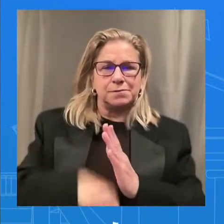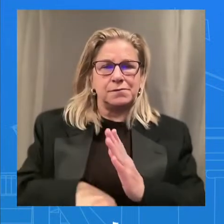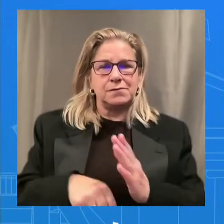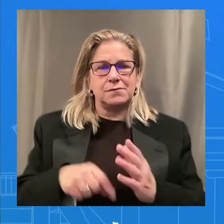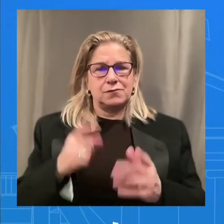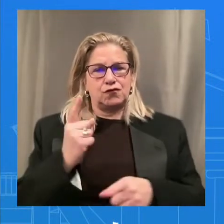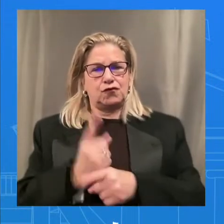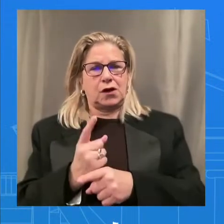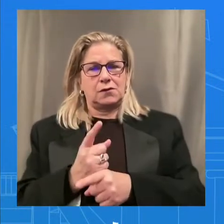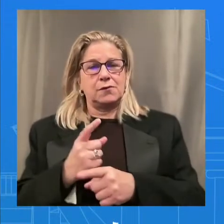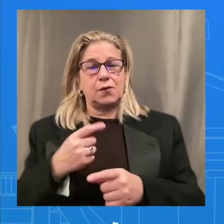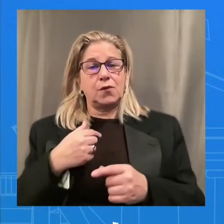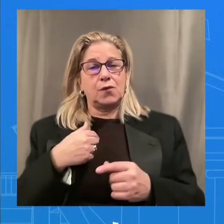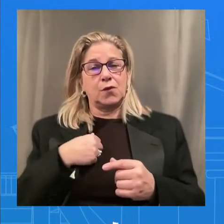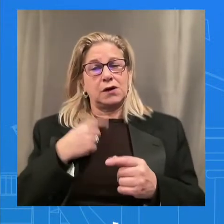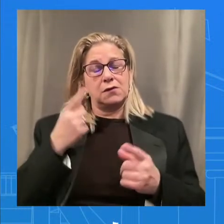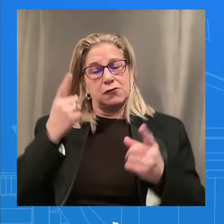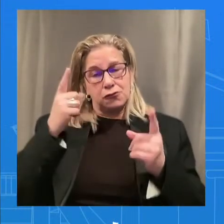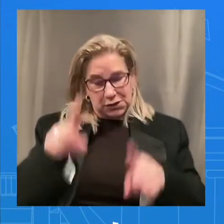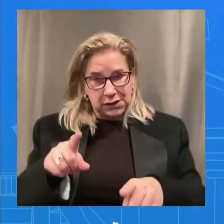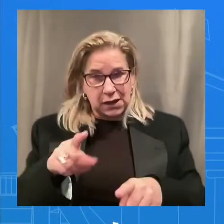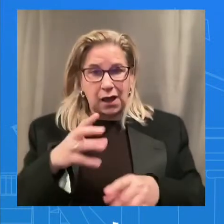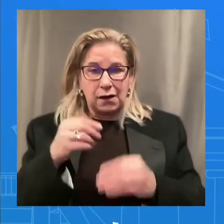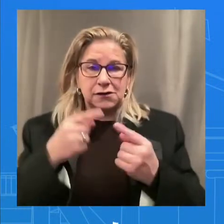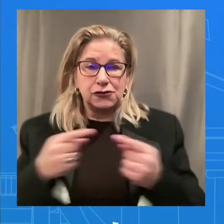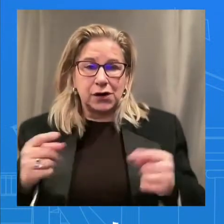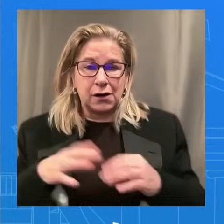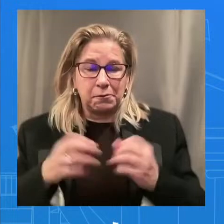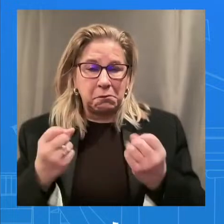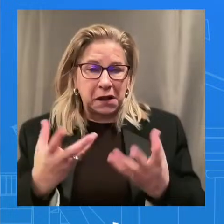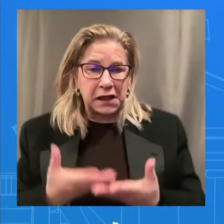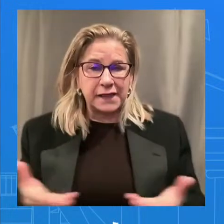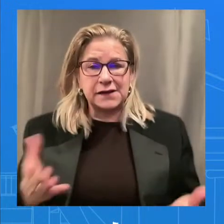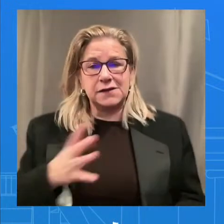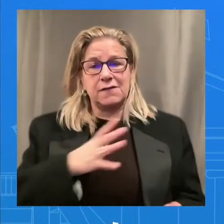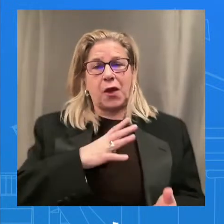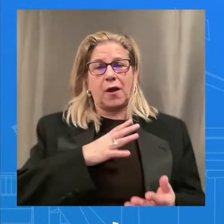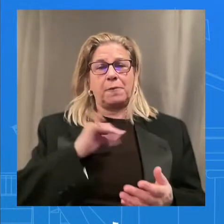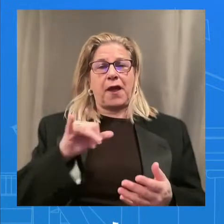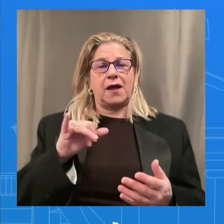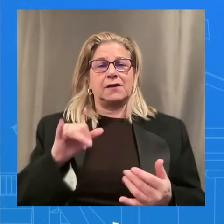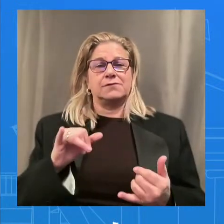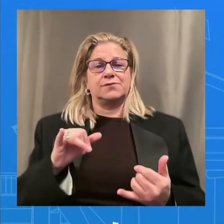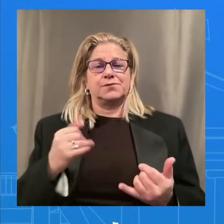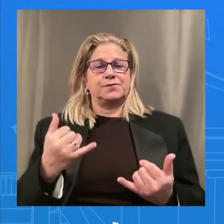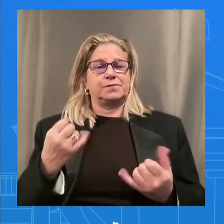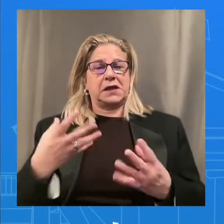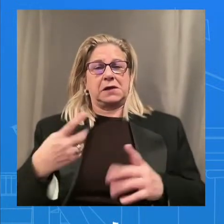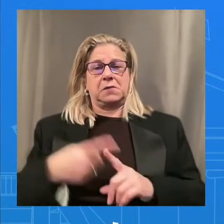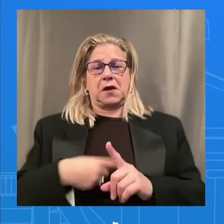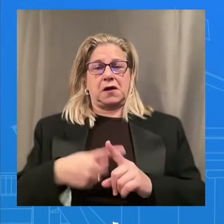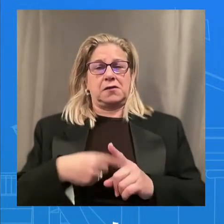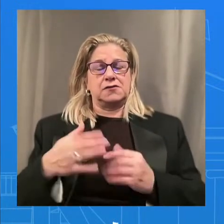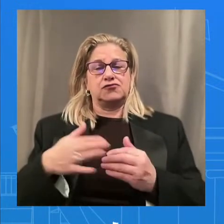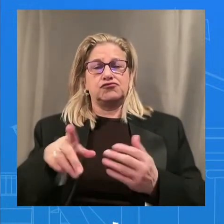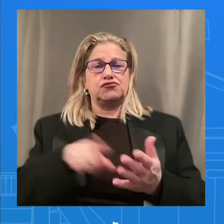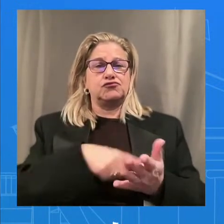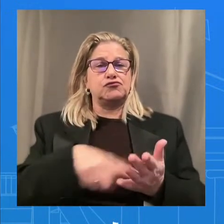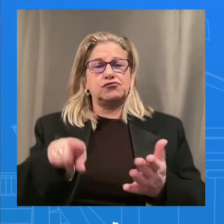I’ll have my share of criticisms just as Mike Waltz has had his share of criticisms of me. And this is not about us